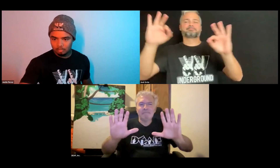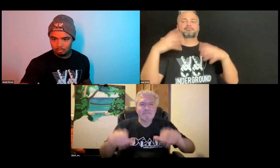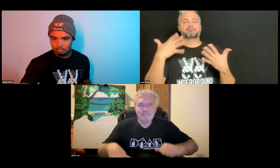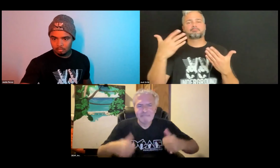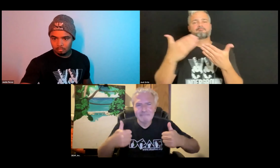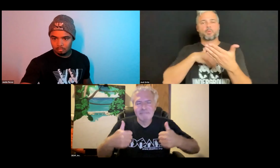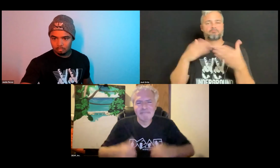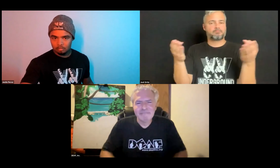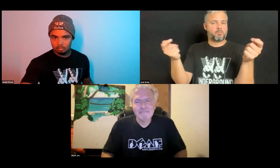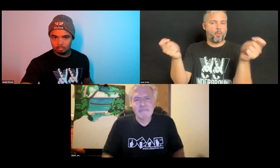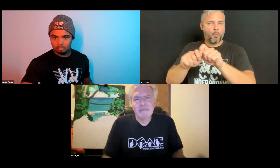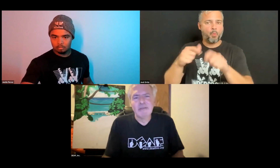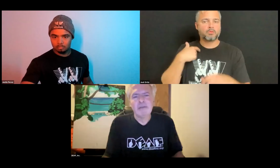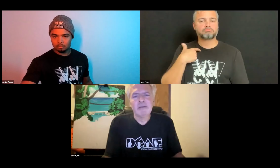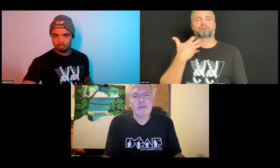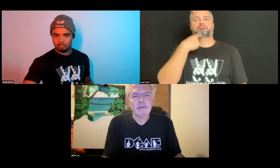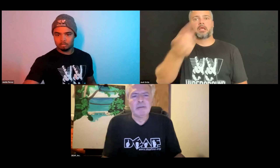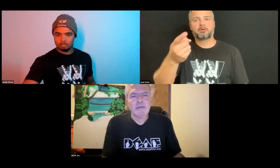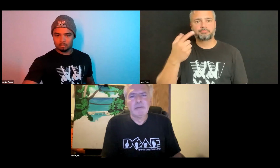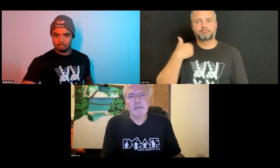No problem.